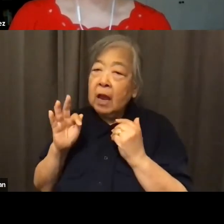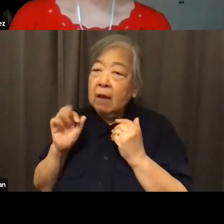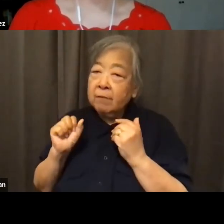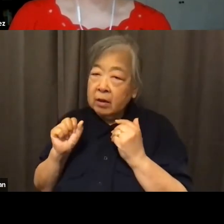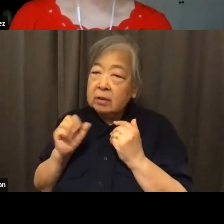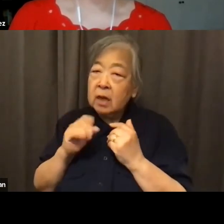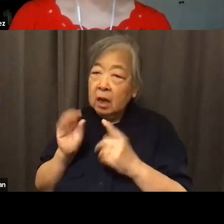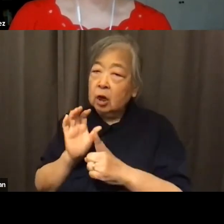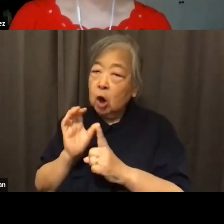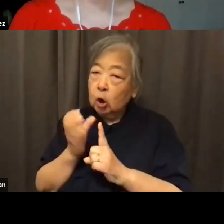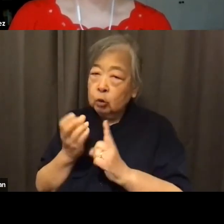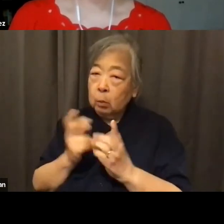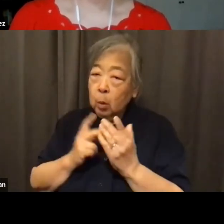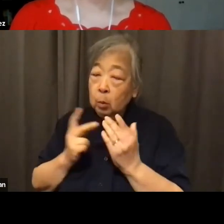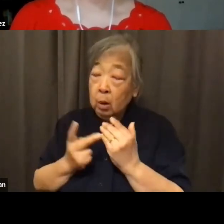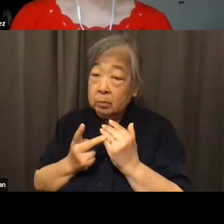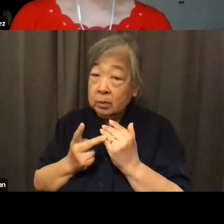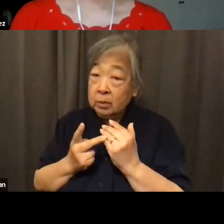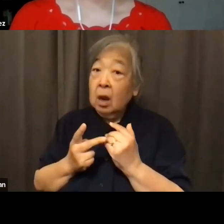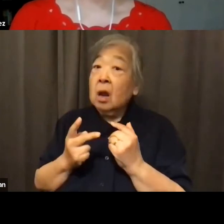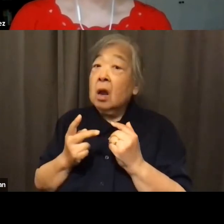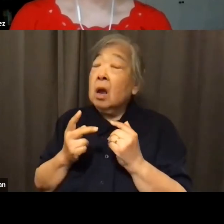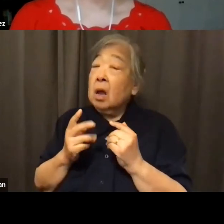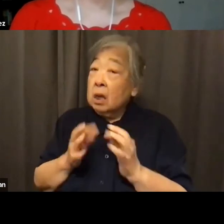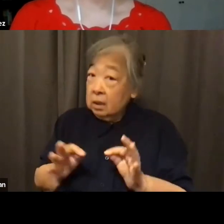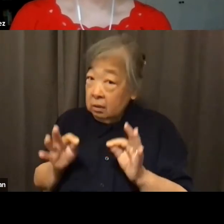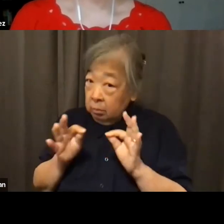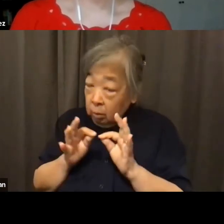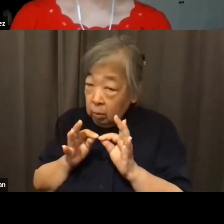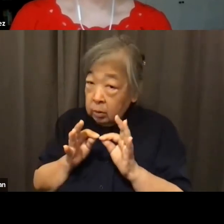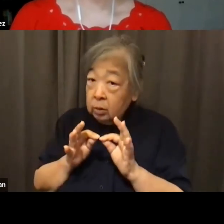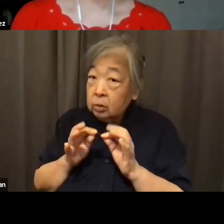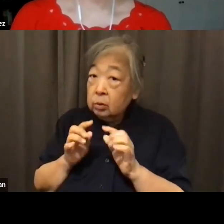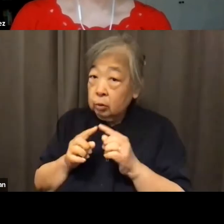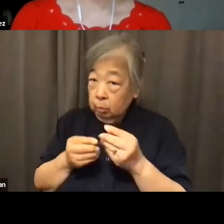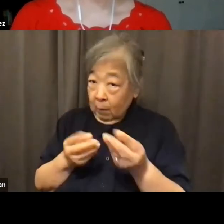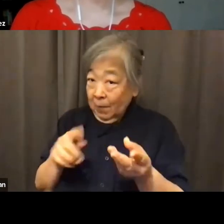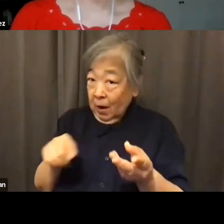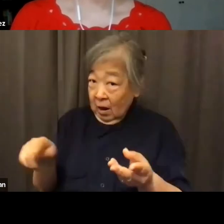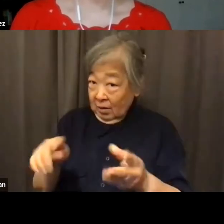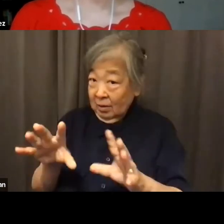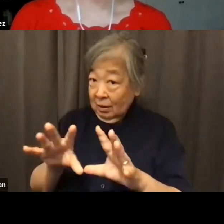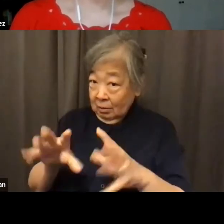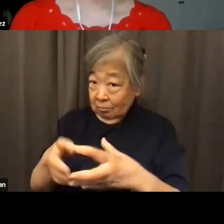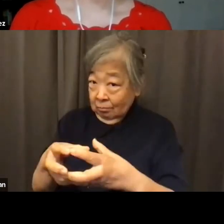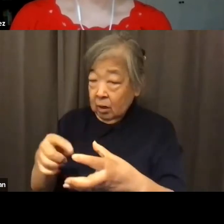It is key for us not to deprive this cohort of teens of a meaningful intracultural exchange.